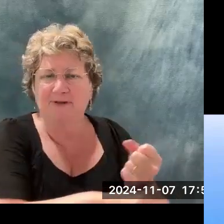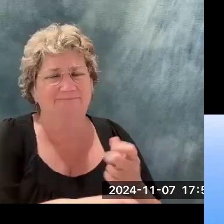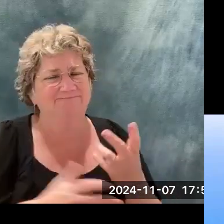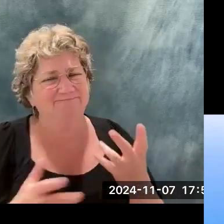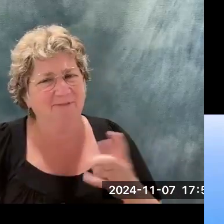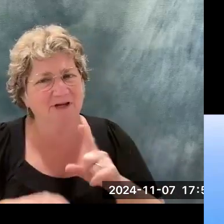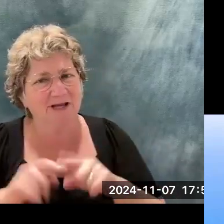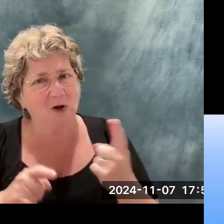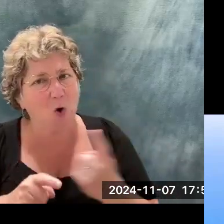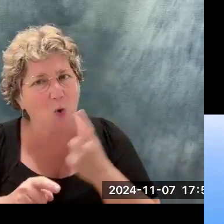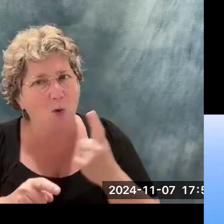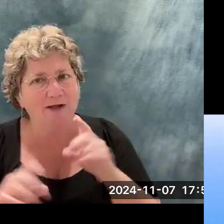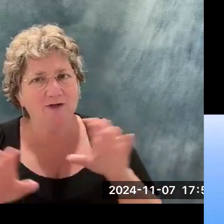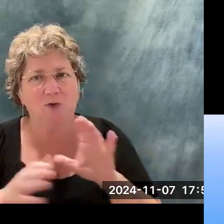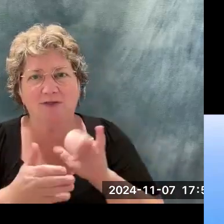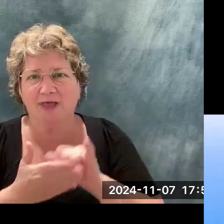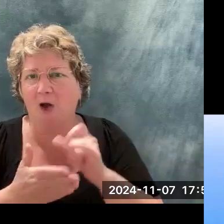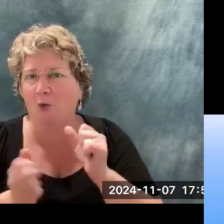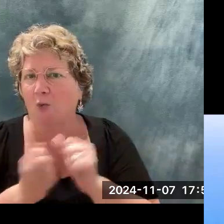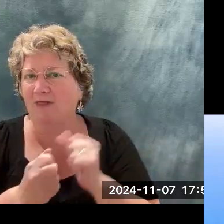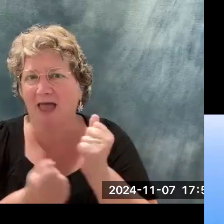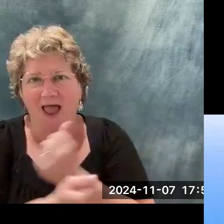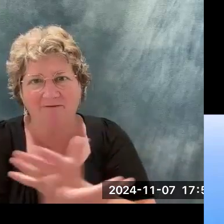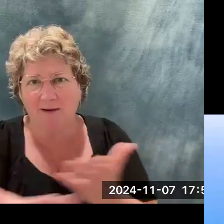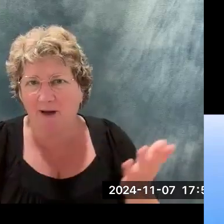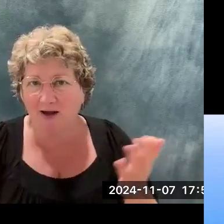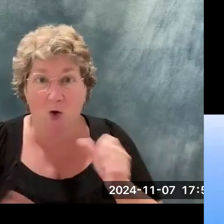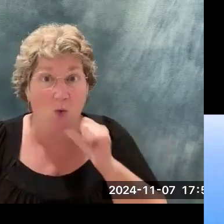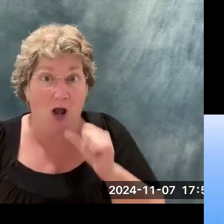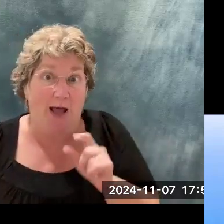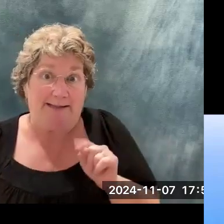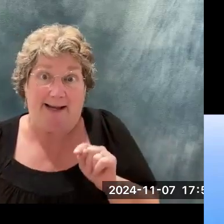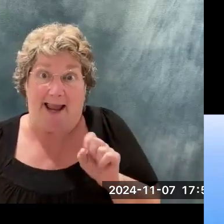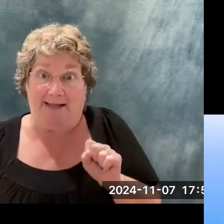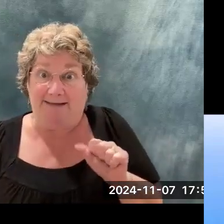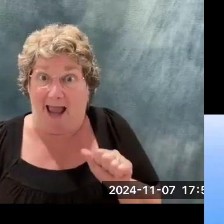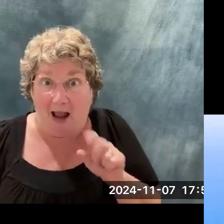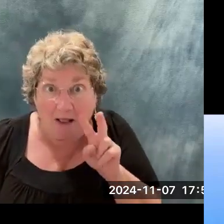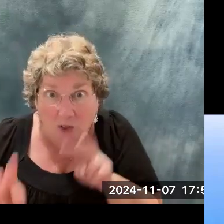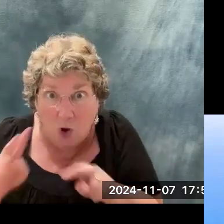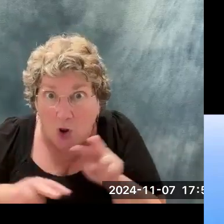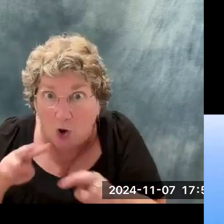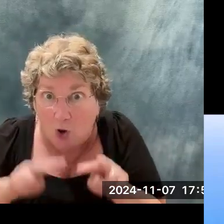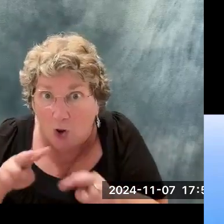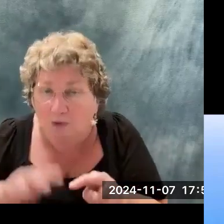that, right? We are not the TSA looking for every little thing, but do your best in ensuring that